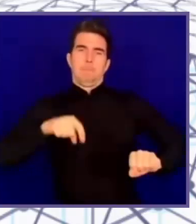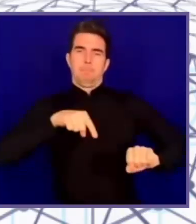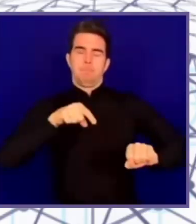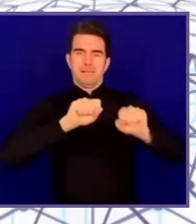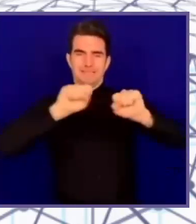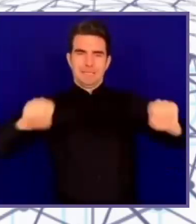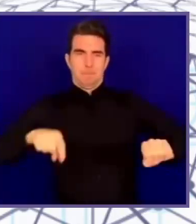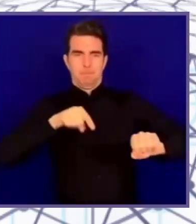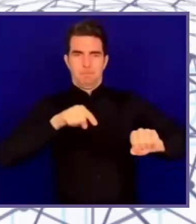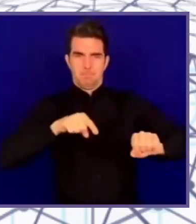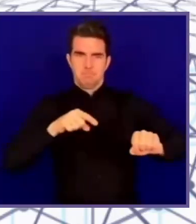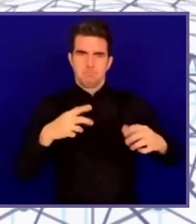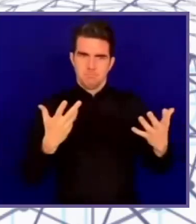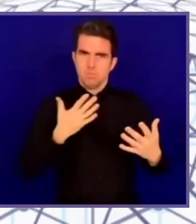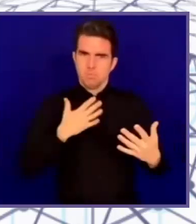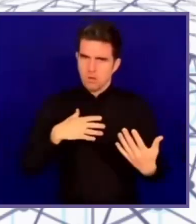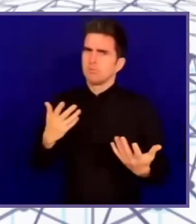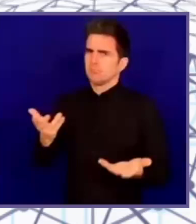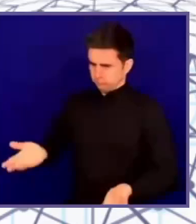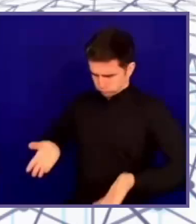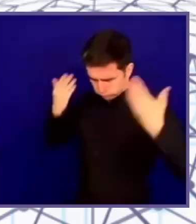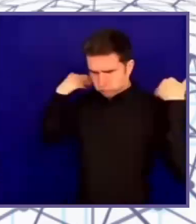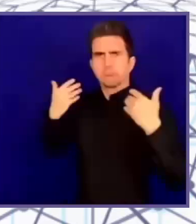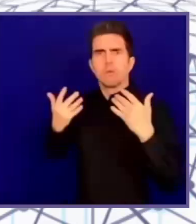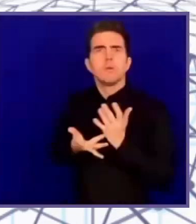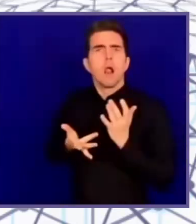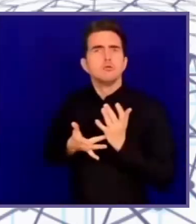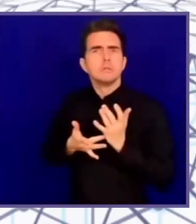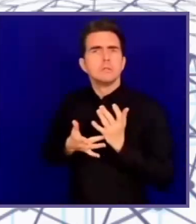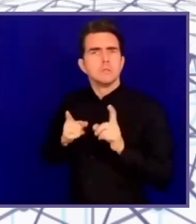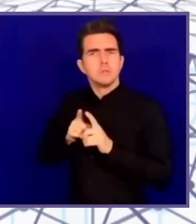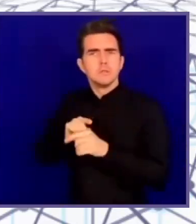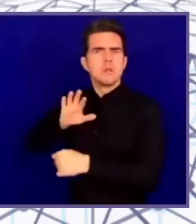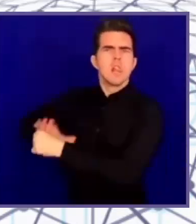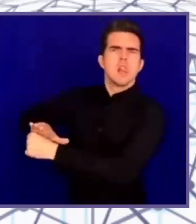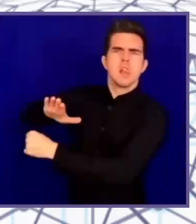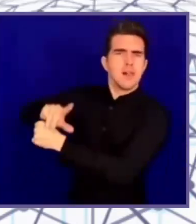But people with disability, I feel a bit of impostor saying this because I've never been